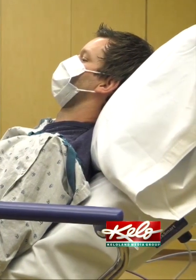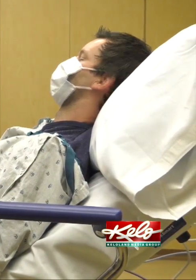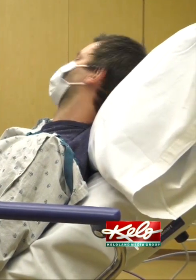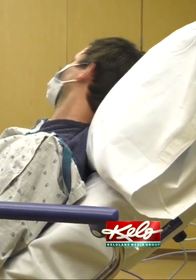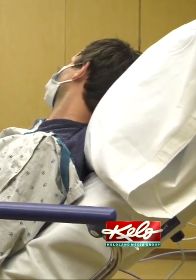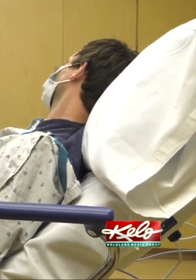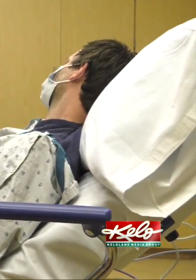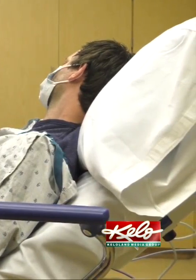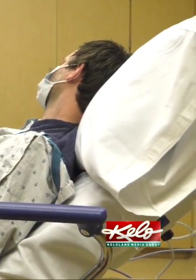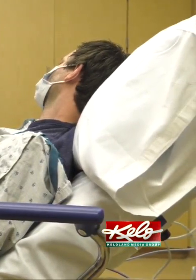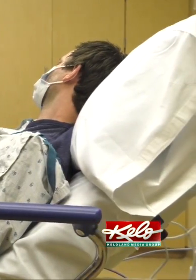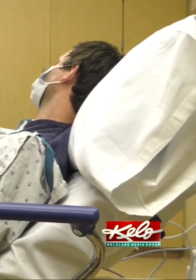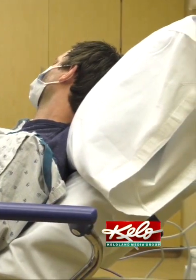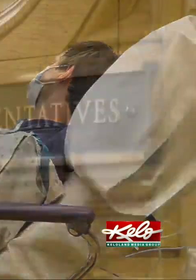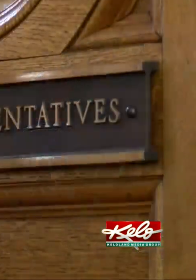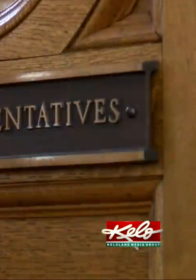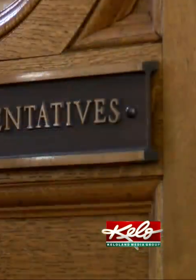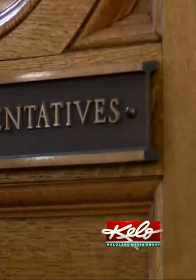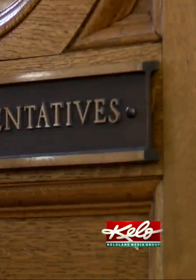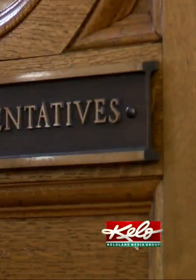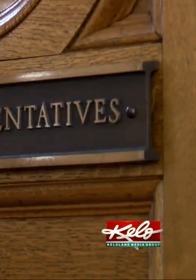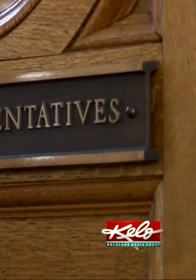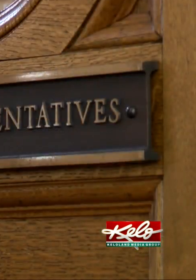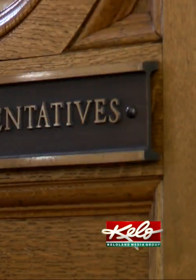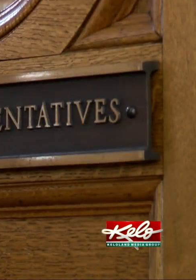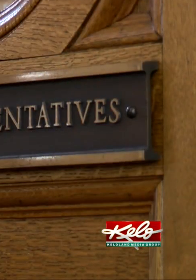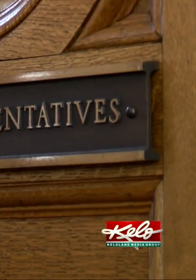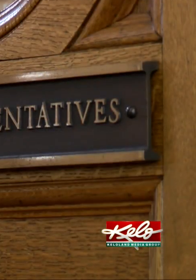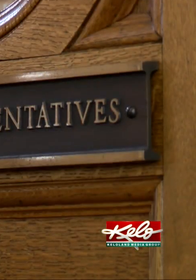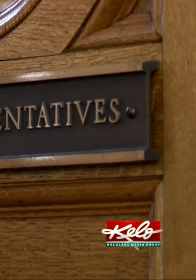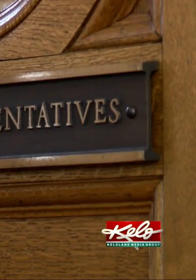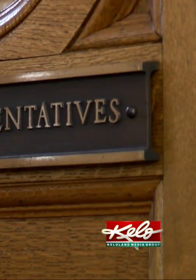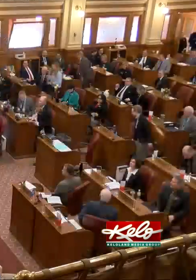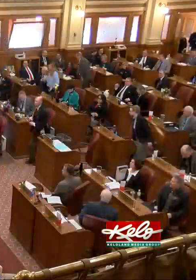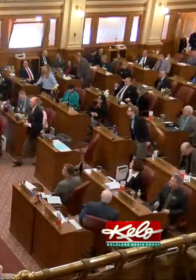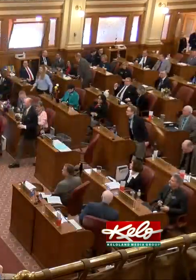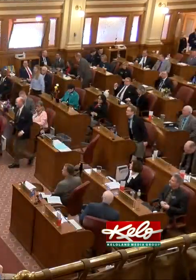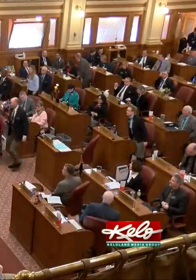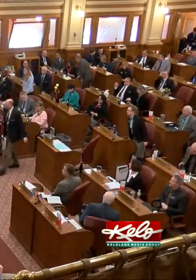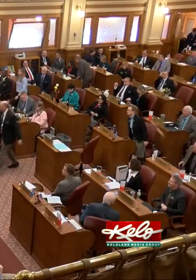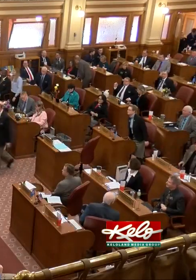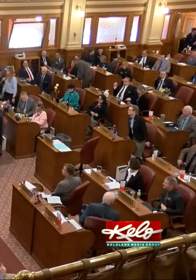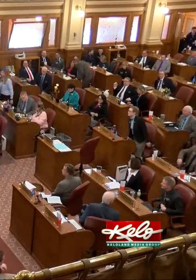THAT WE'RE SERVING THOSE PEOPLE THAT WILL NEED HEALTH CARE," GOVERNOR KRISTI NOEM SAID. AS THE GOVERNOR GATHERS INFORMATION FROM STATE, LOCAL